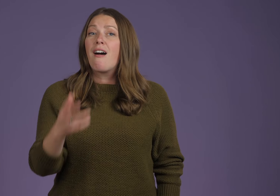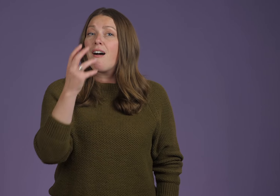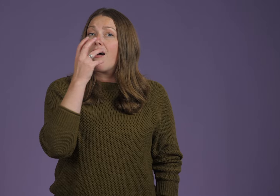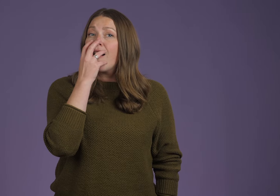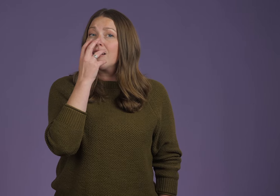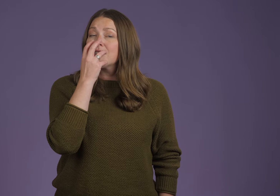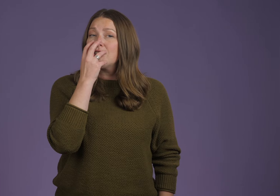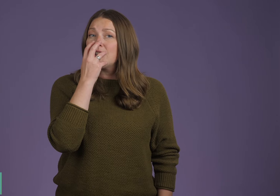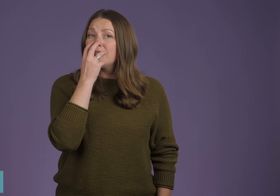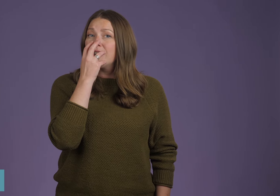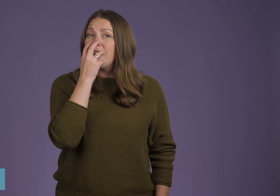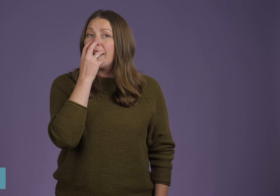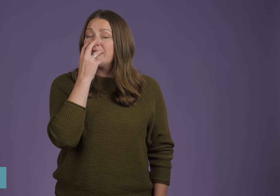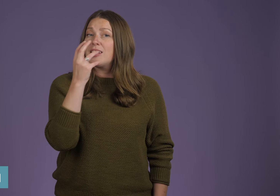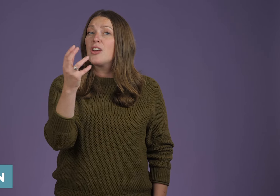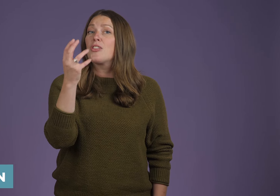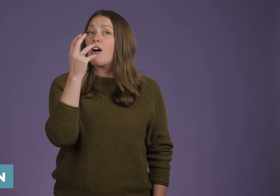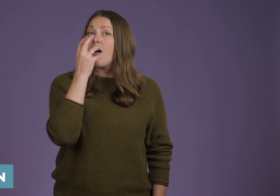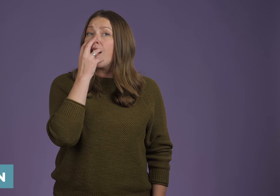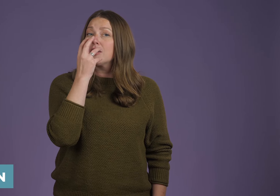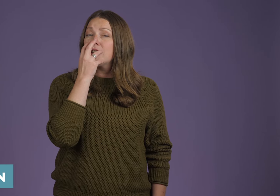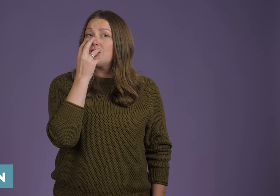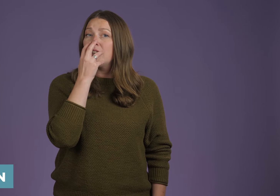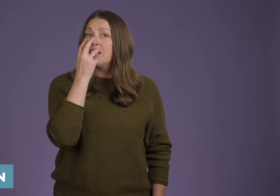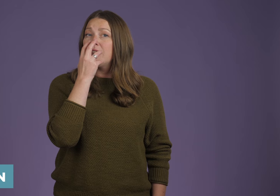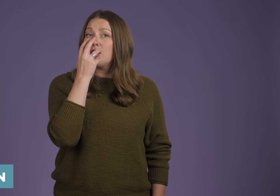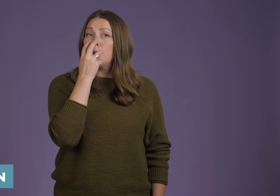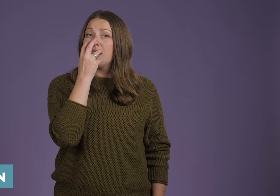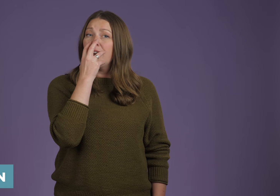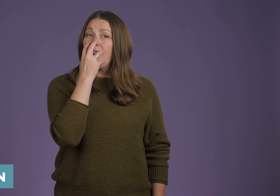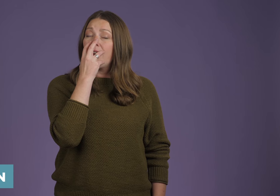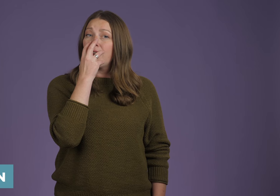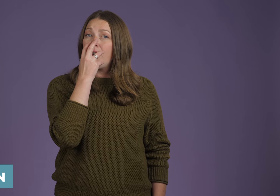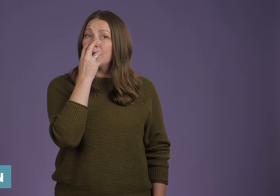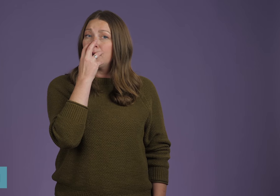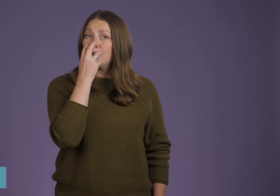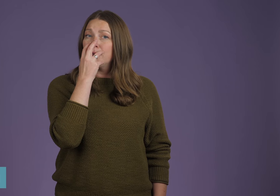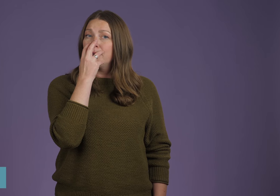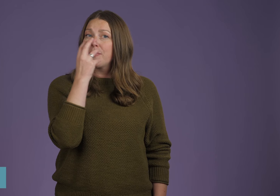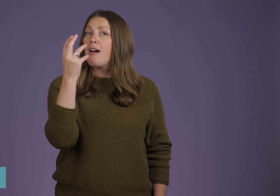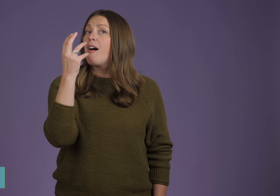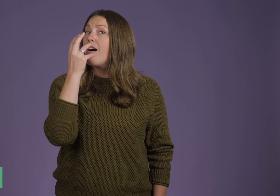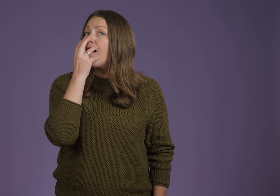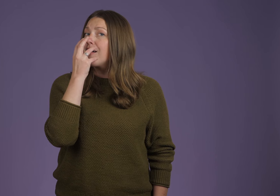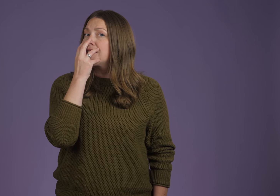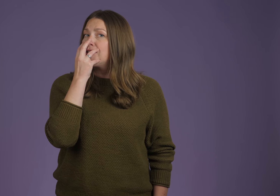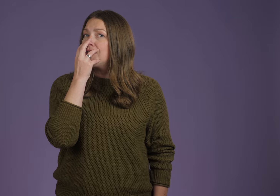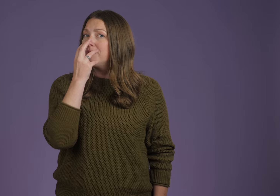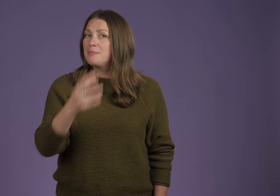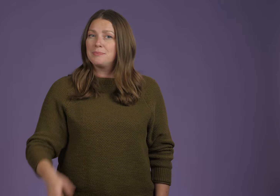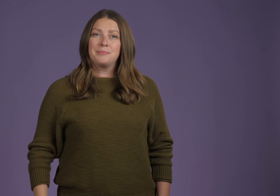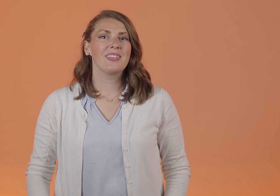Oxygen, as in the oxygen that you would get at the hospital. Oxygen.